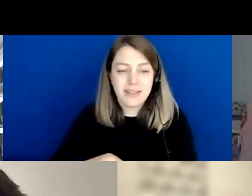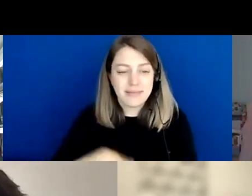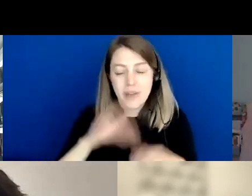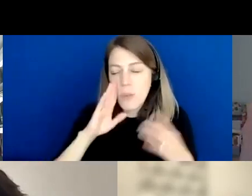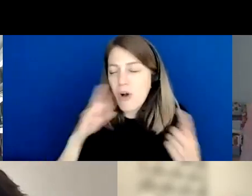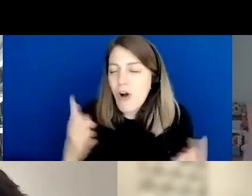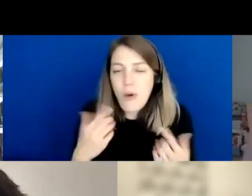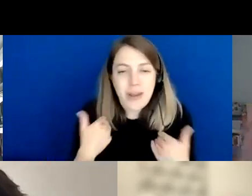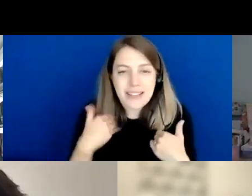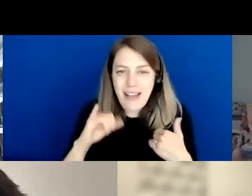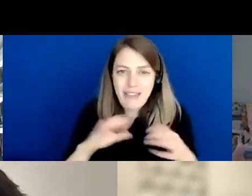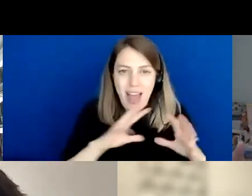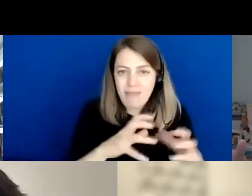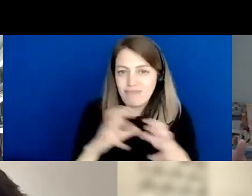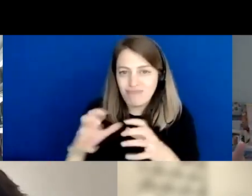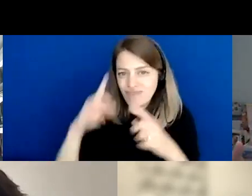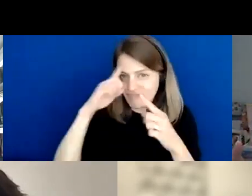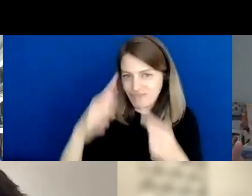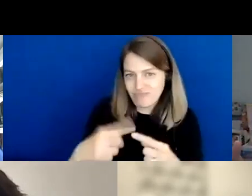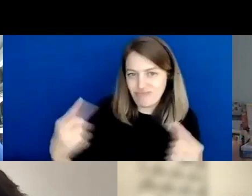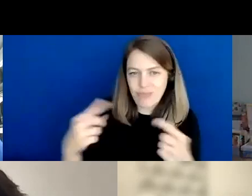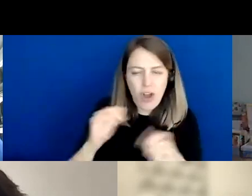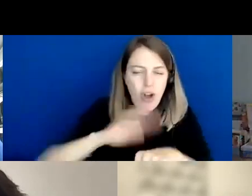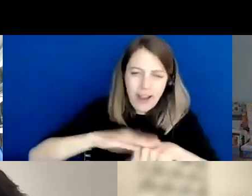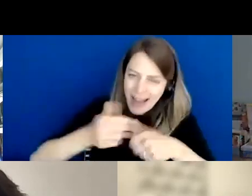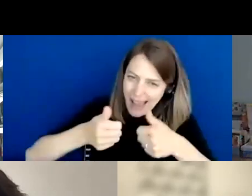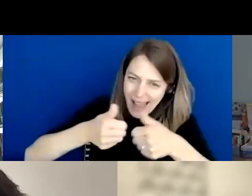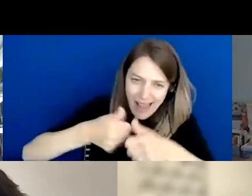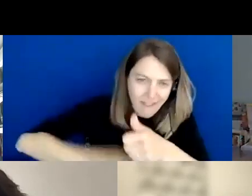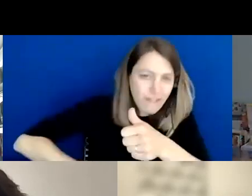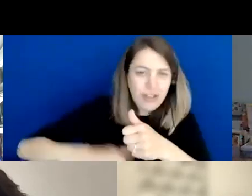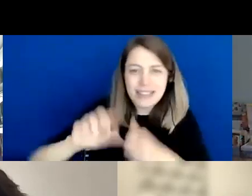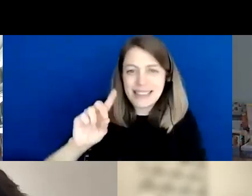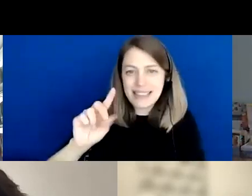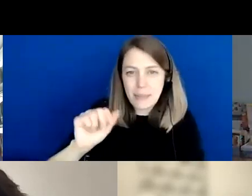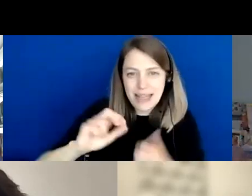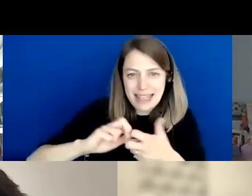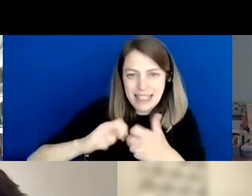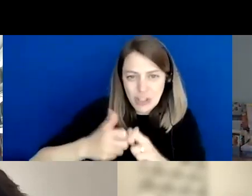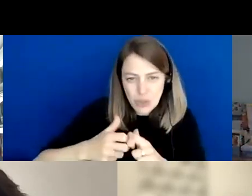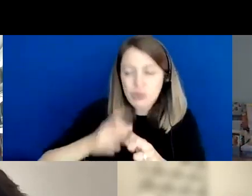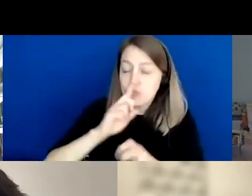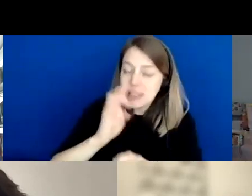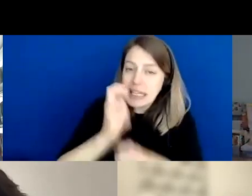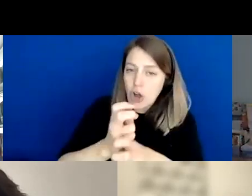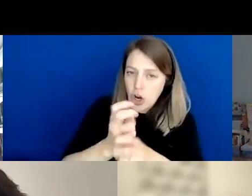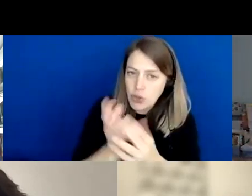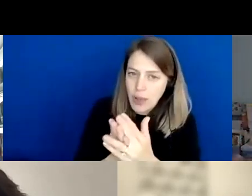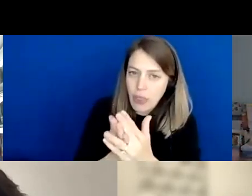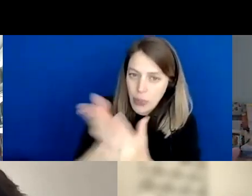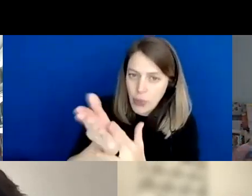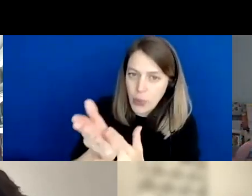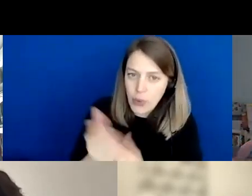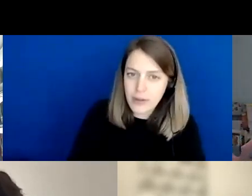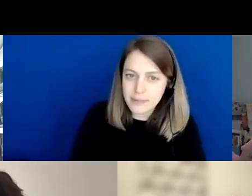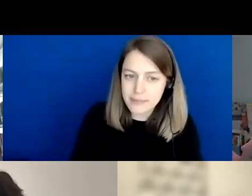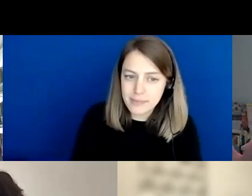It is hard to get past some of these issues. It makes people nervous. What if I'm doing something wrong?